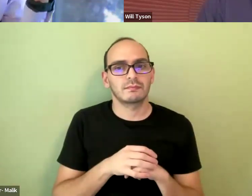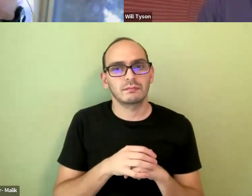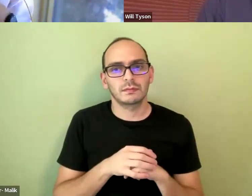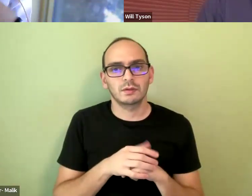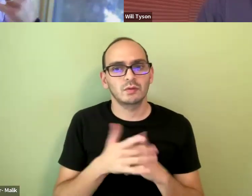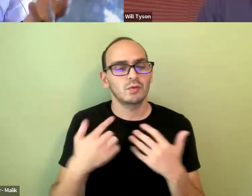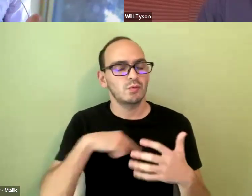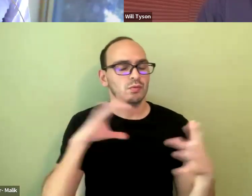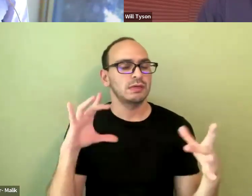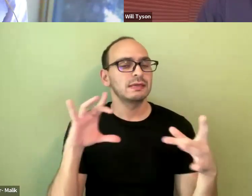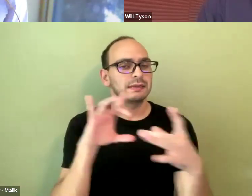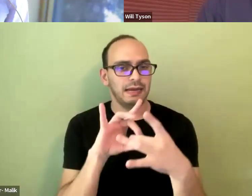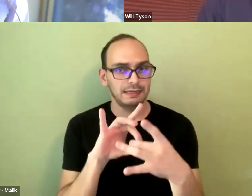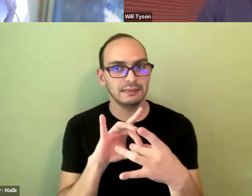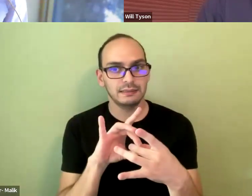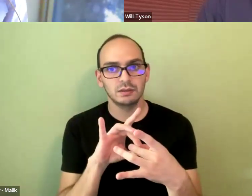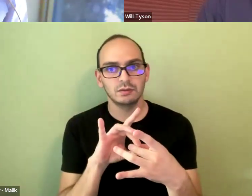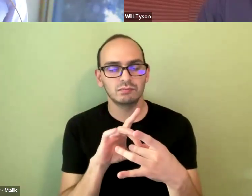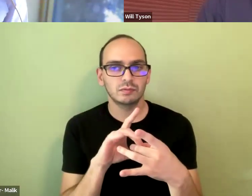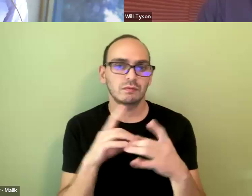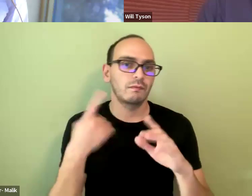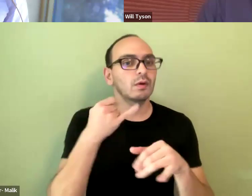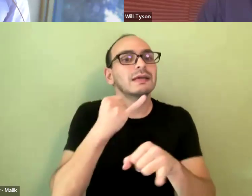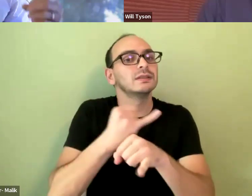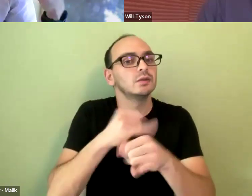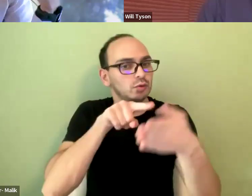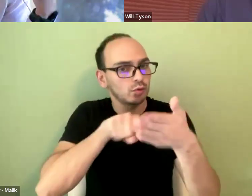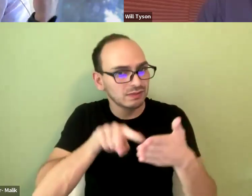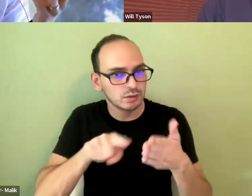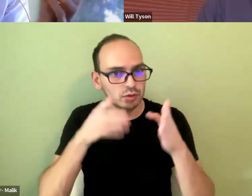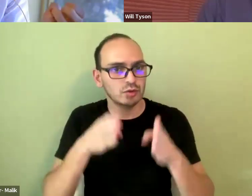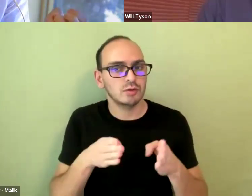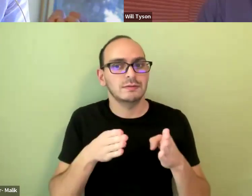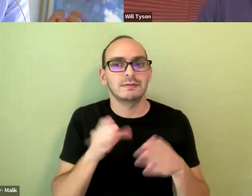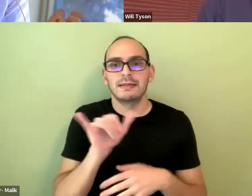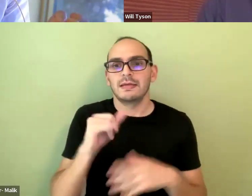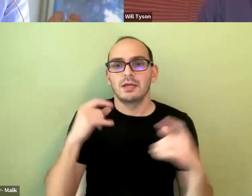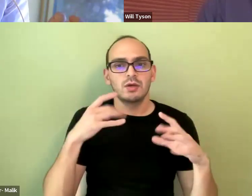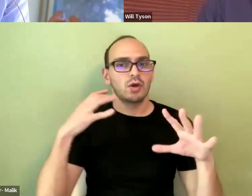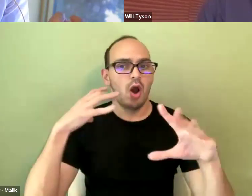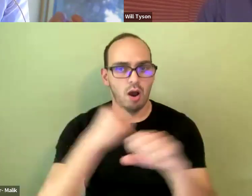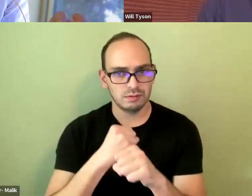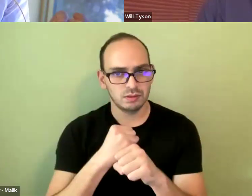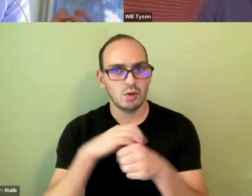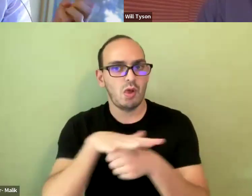We connected also to for institutional researchers out there doing things like the comprehensive local needs assessment right now.